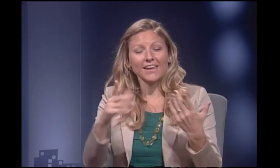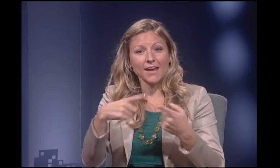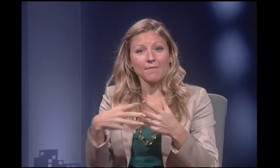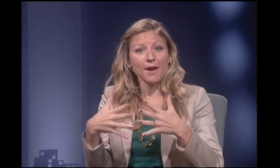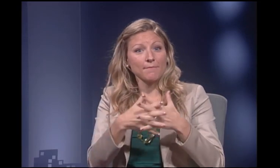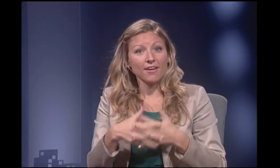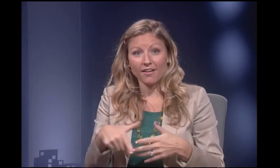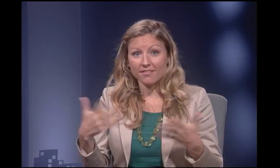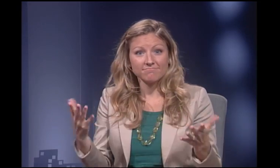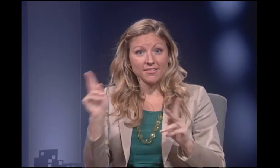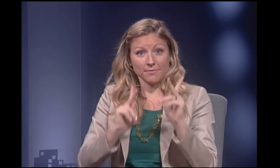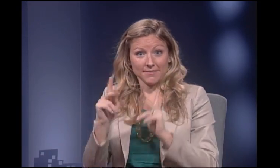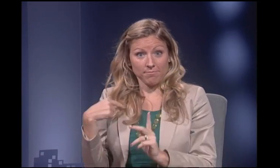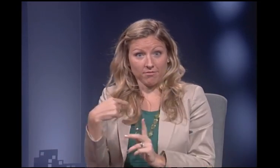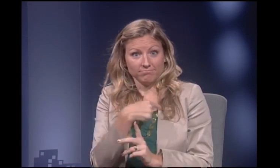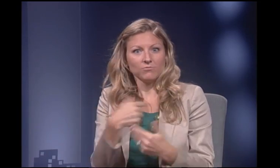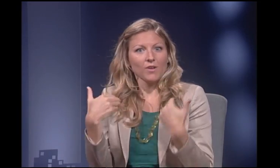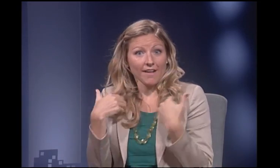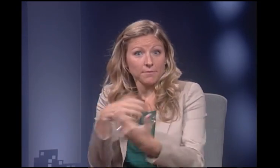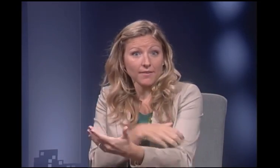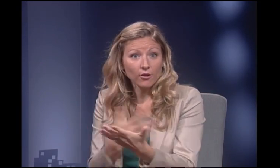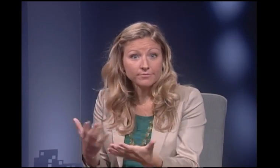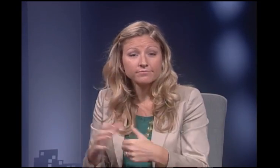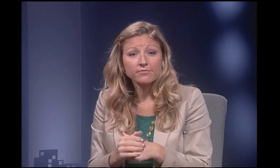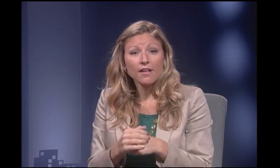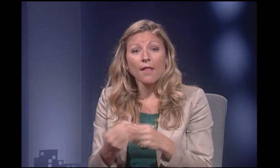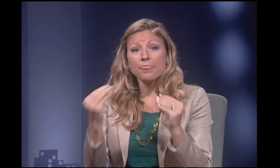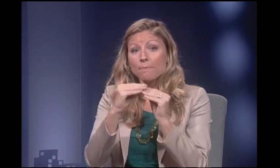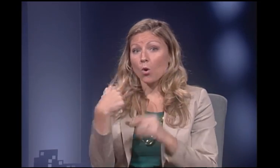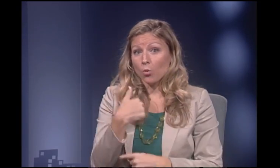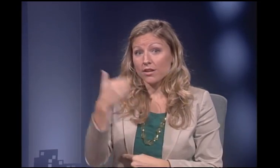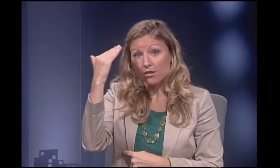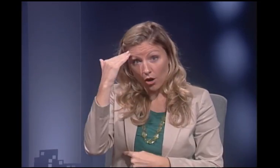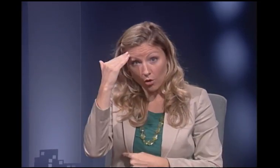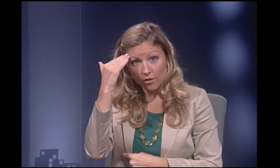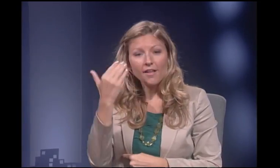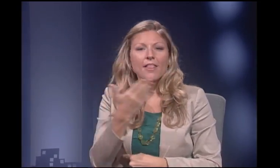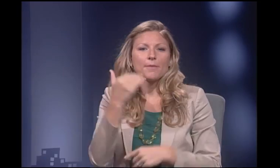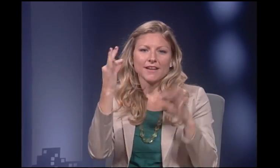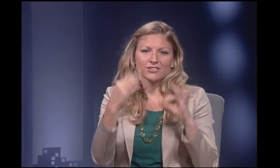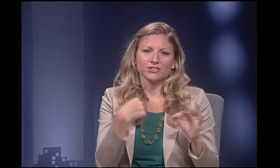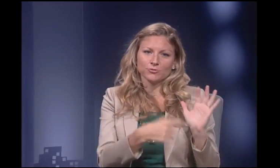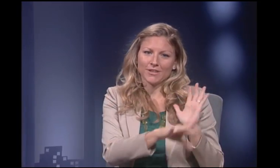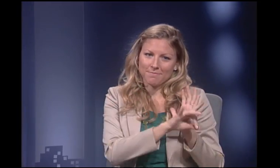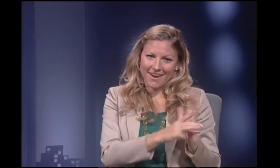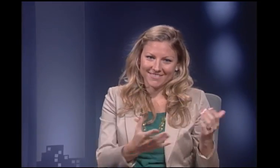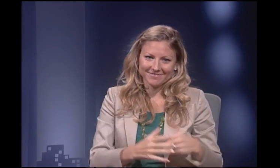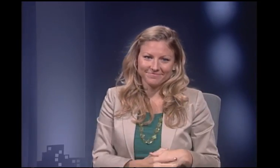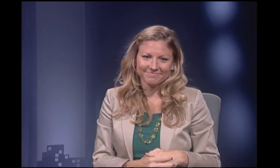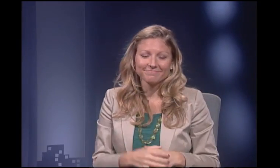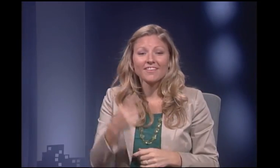One beautiful thing about America is that we the people have power. The more we know, the better decisions we make.